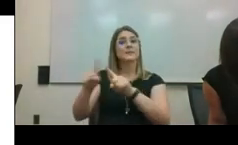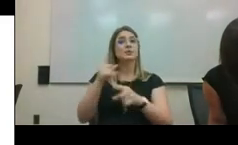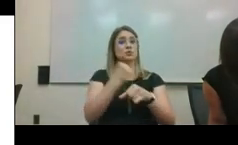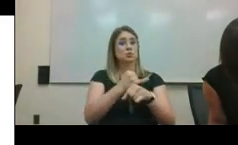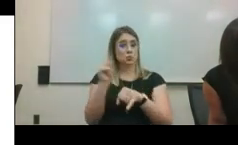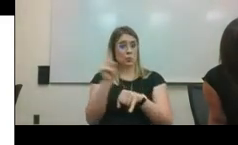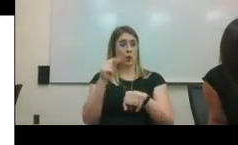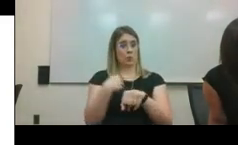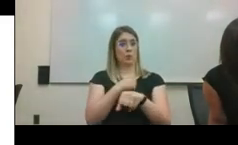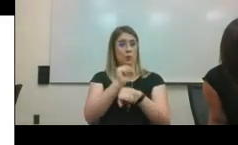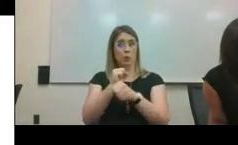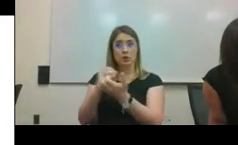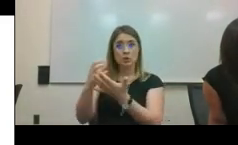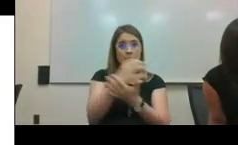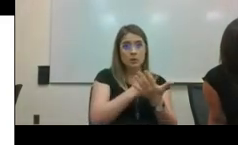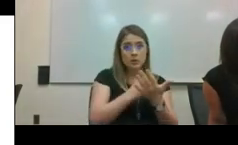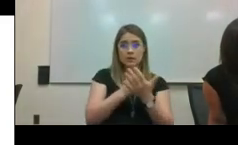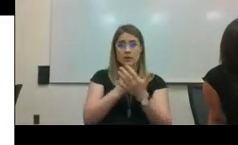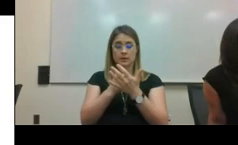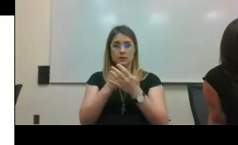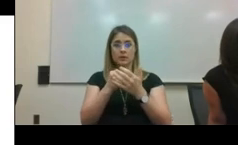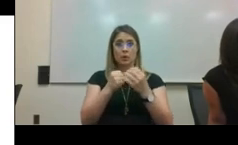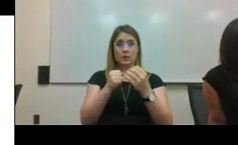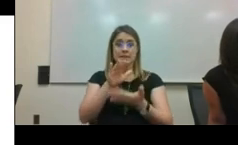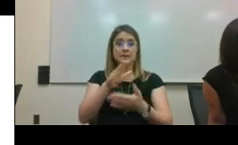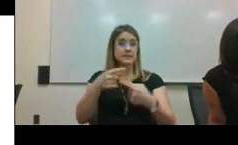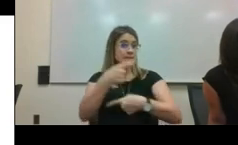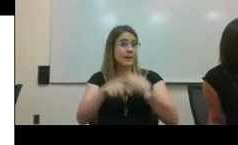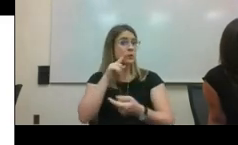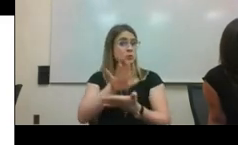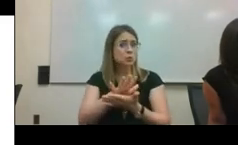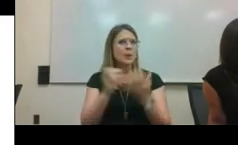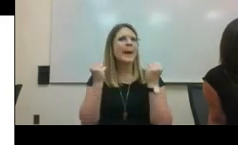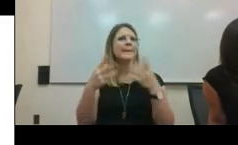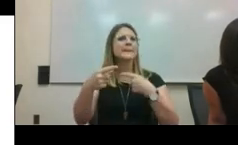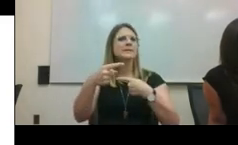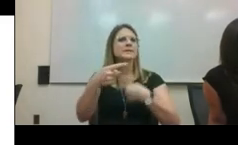So, we then could see are there for signs for school? Is there one sign, are there eight different signs,